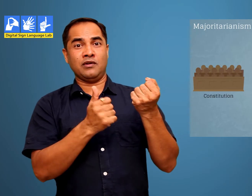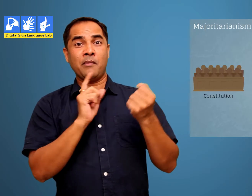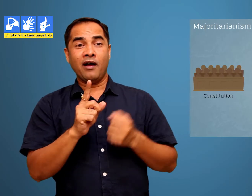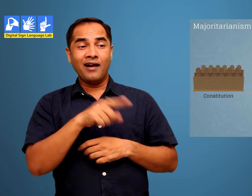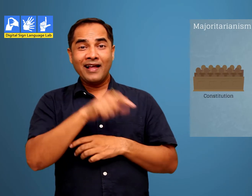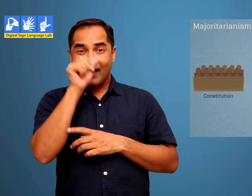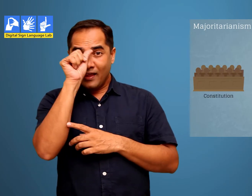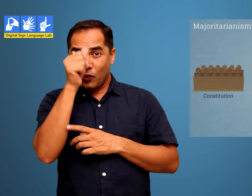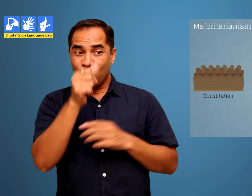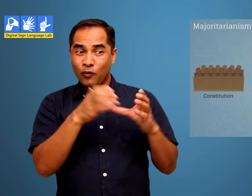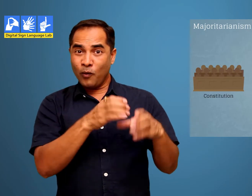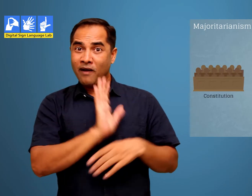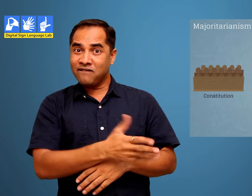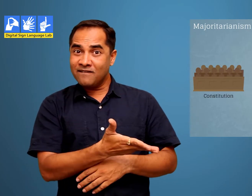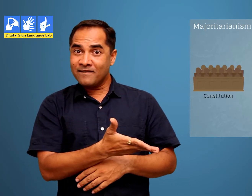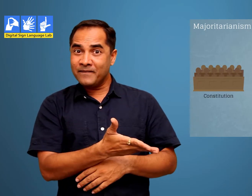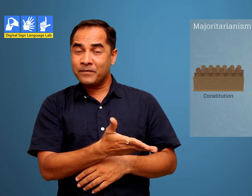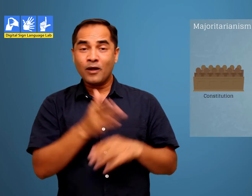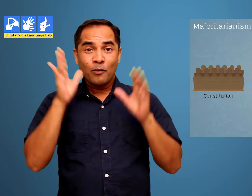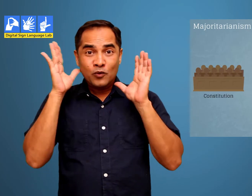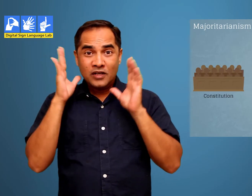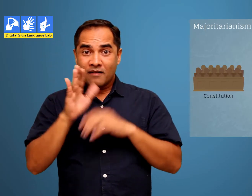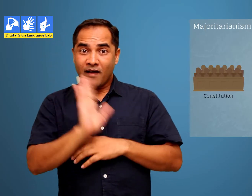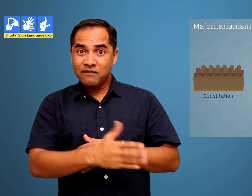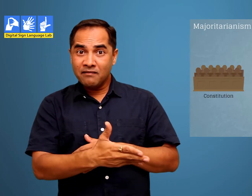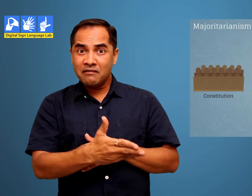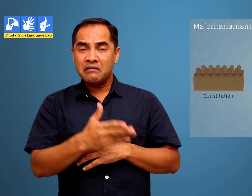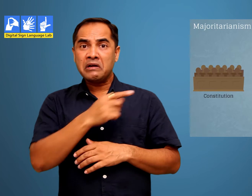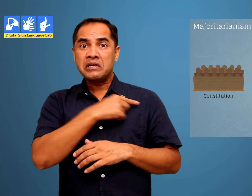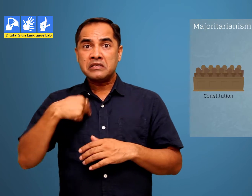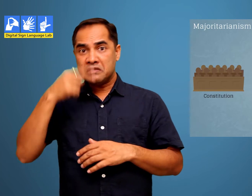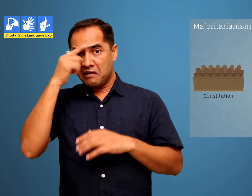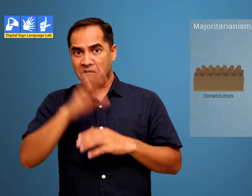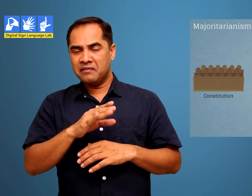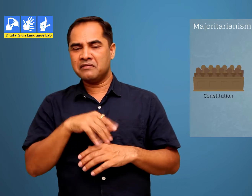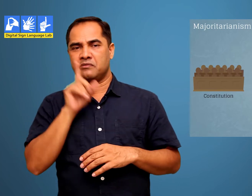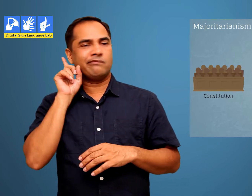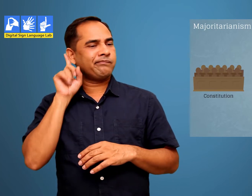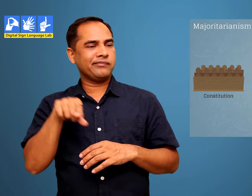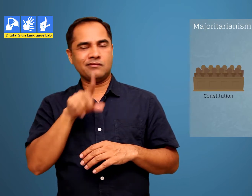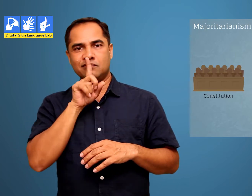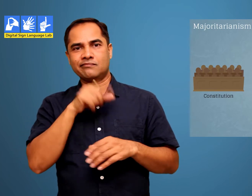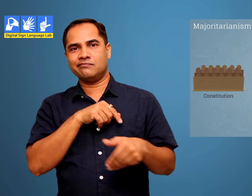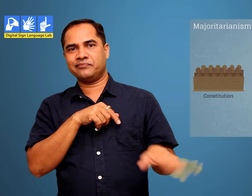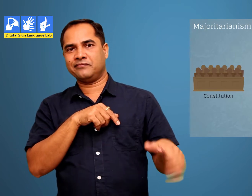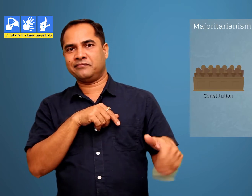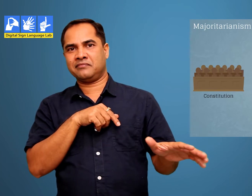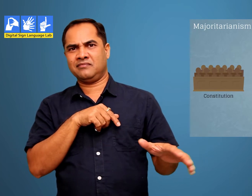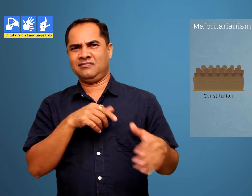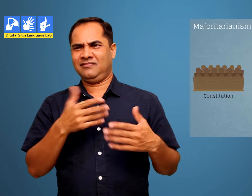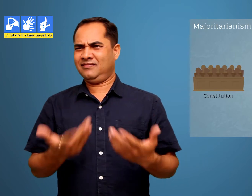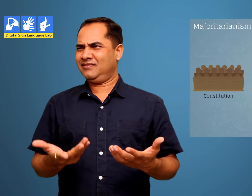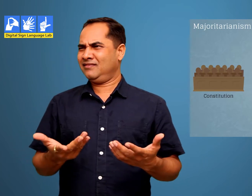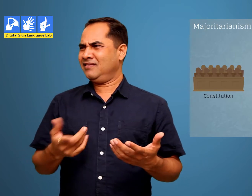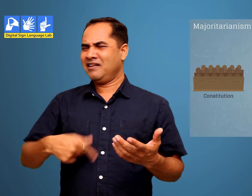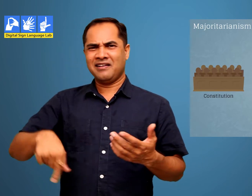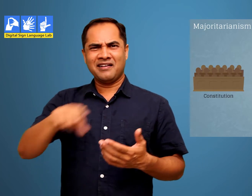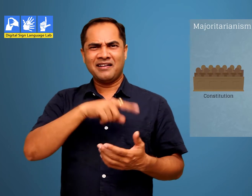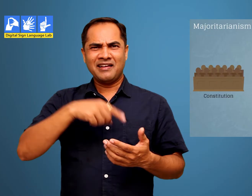ignoring the rights of other minority religion Hindu, Muslim, Christian etc. Sri